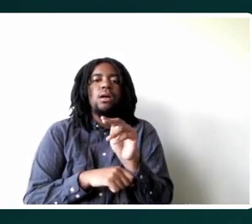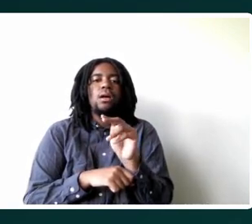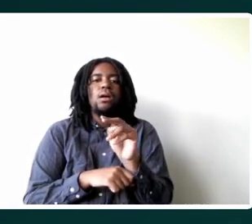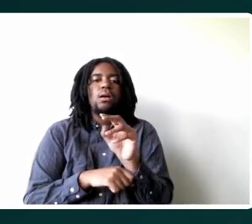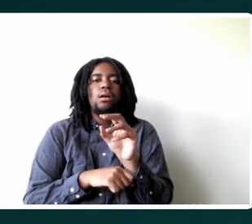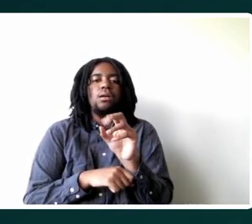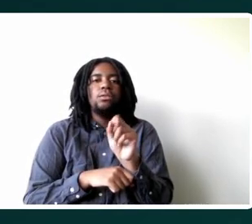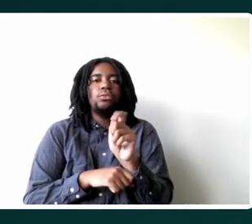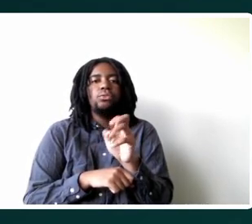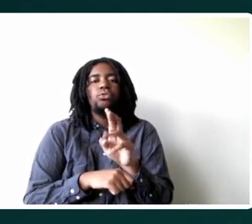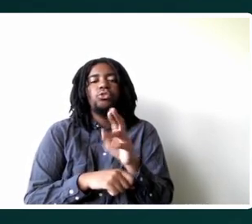Elizabeth Dale-Deines: So, this is fascinating to